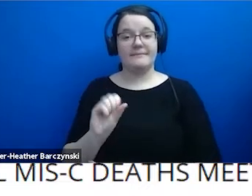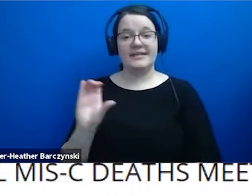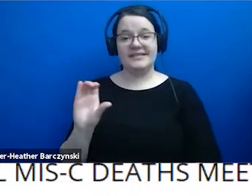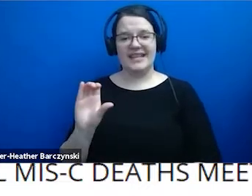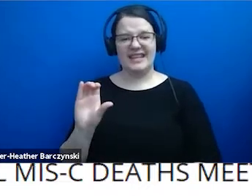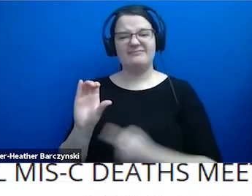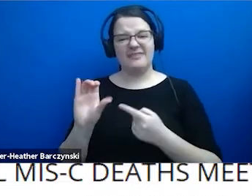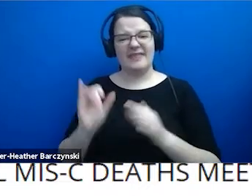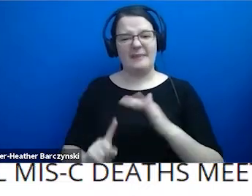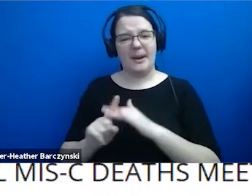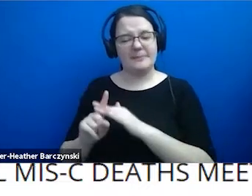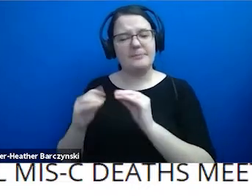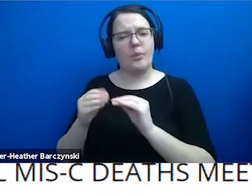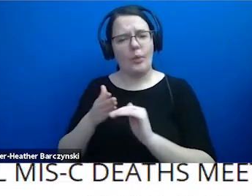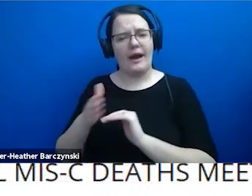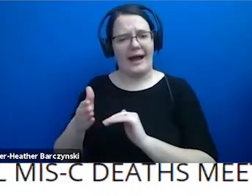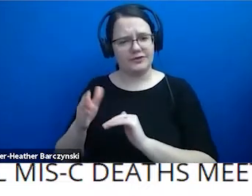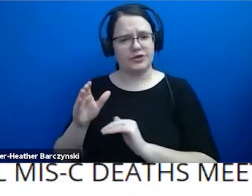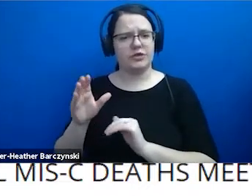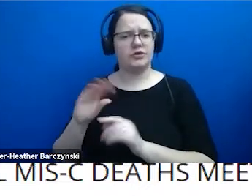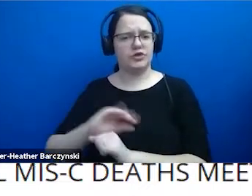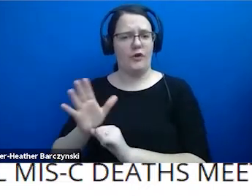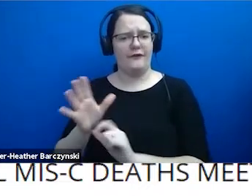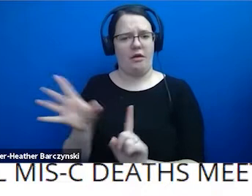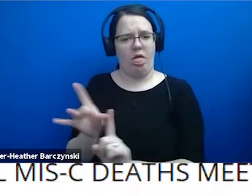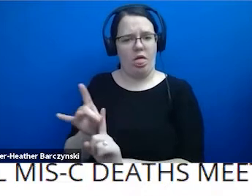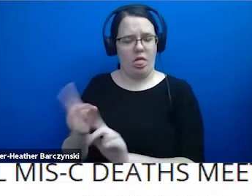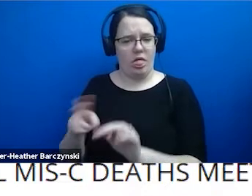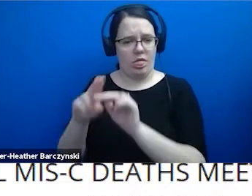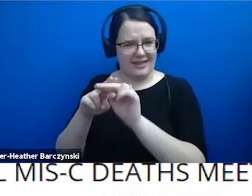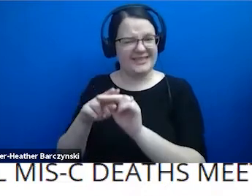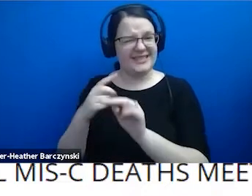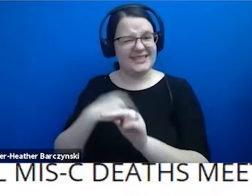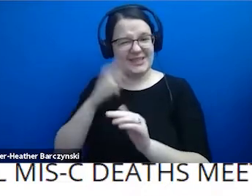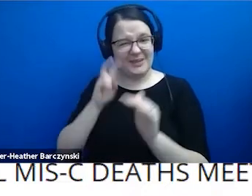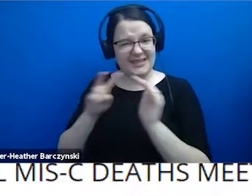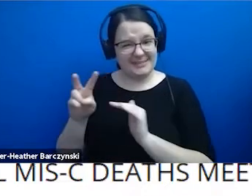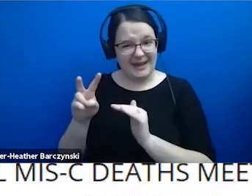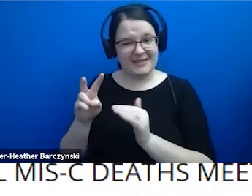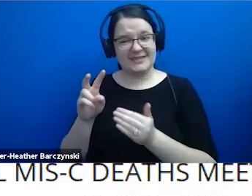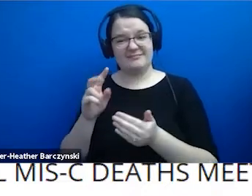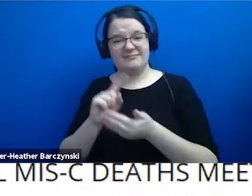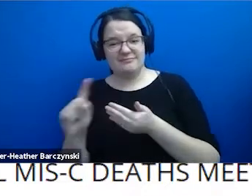we expect they'll we'll still be seeing a fair number of these cases for the next several weeks